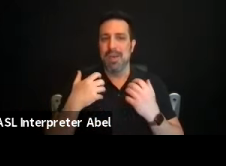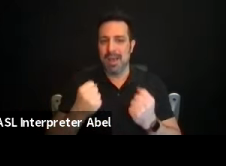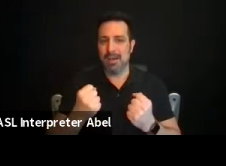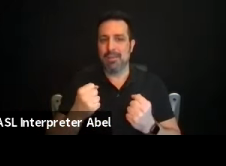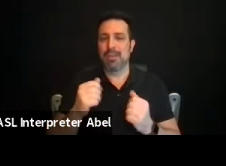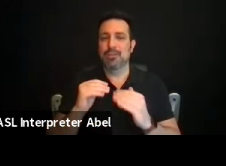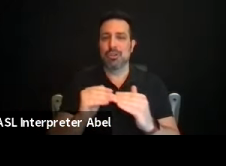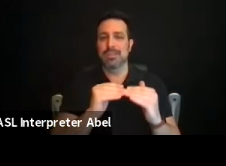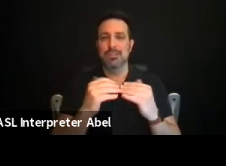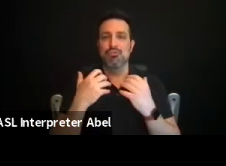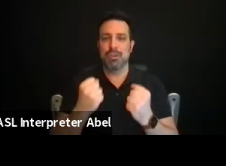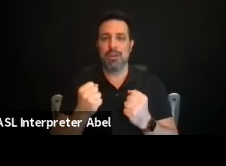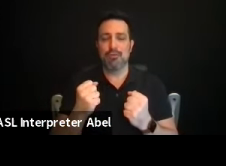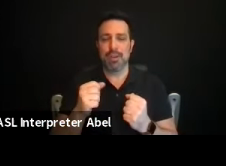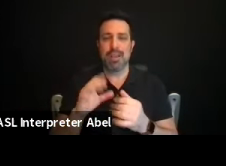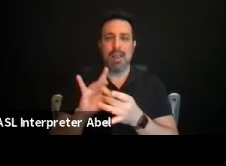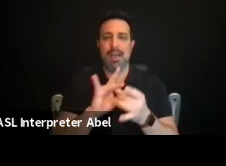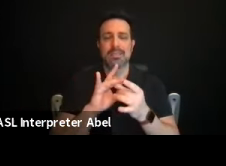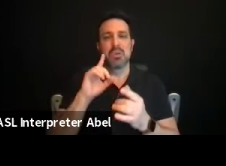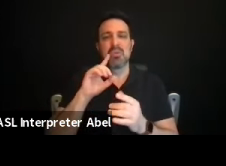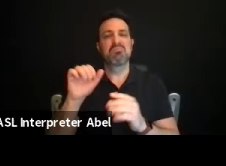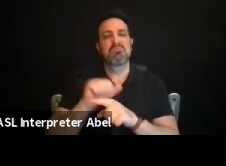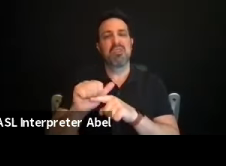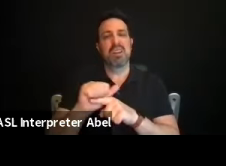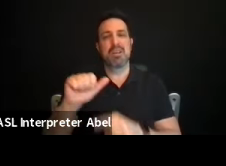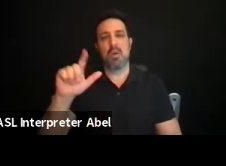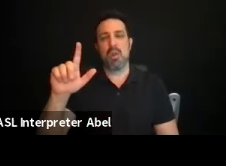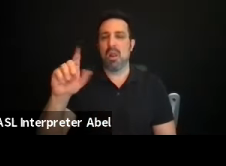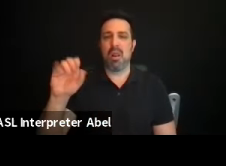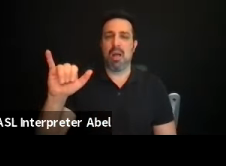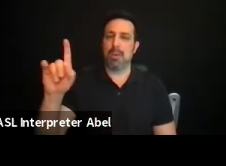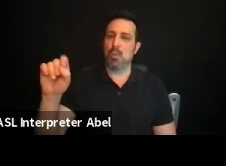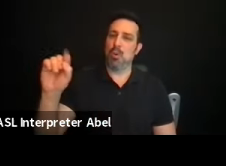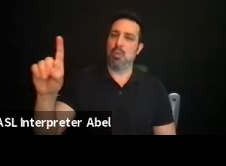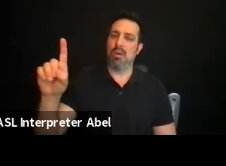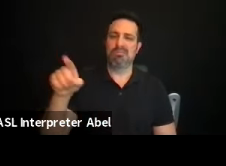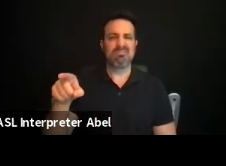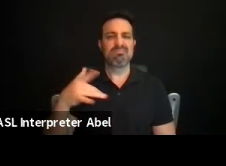congresswoman Suzanne